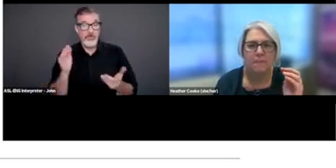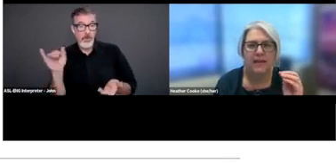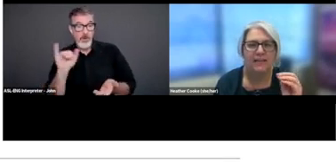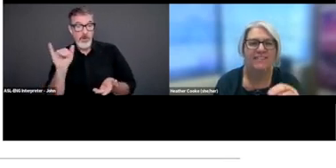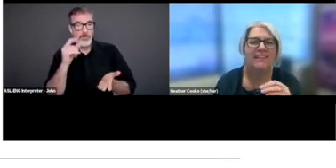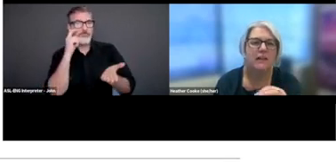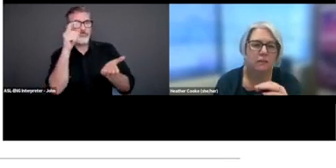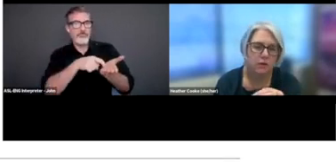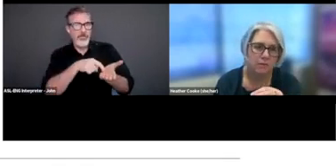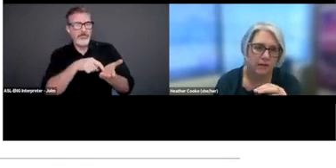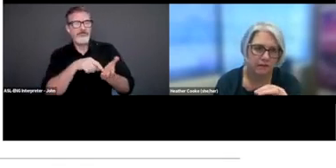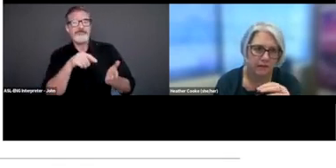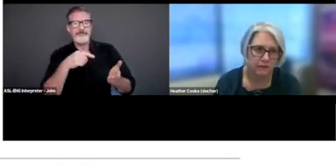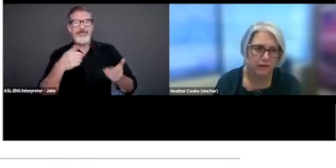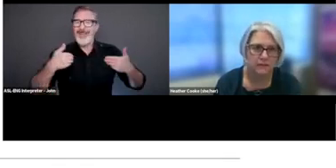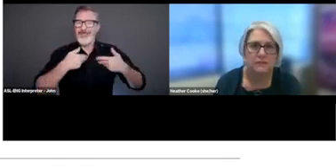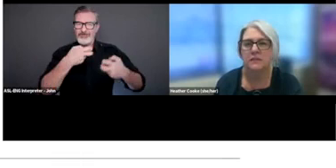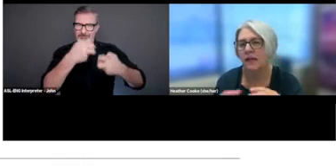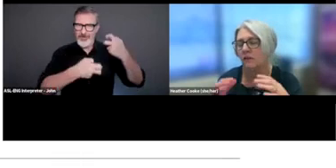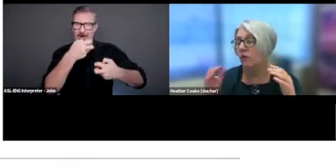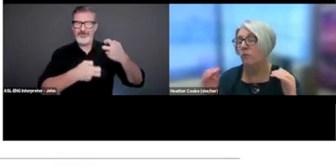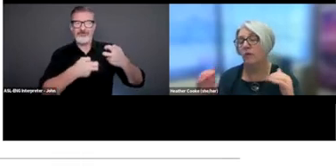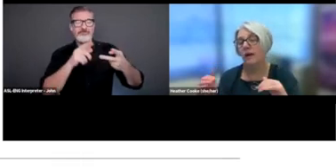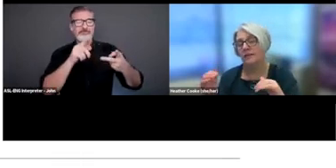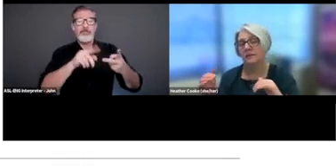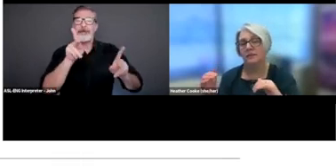so and insidious workplace interactions that don't rise to